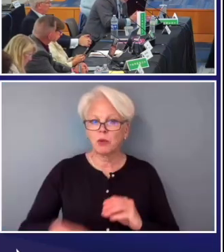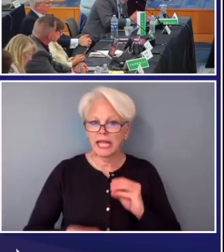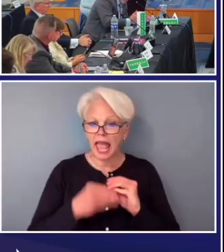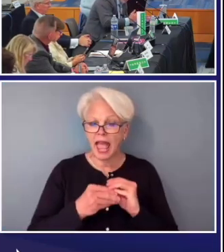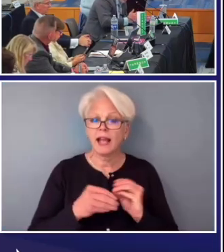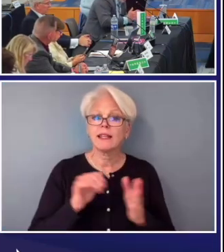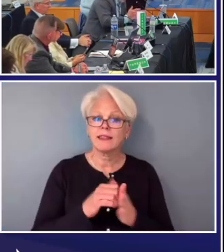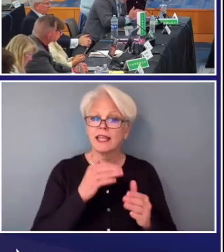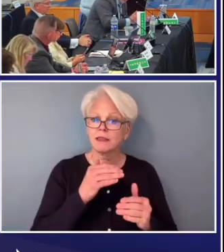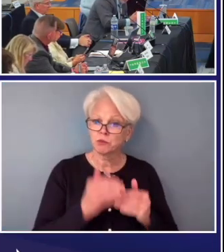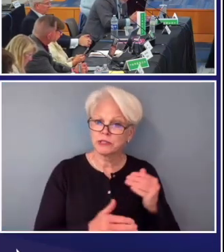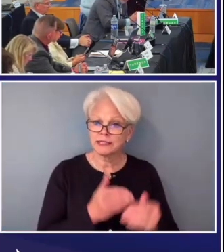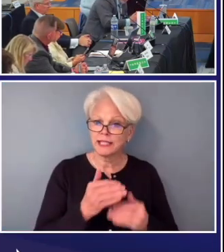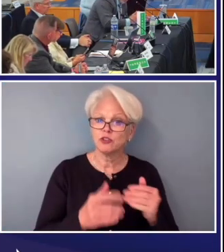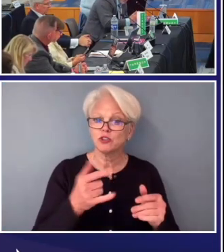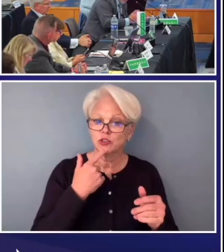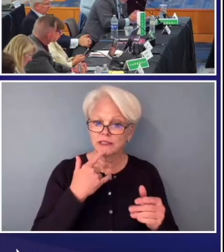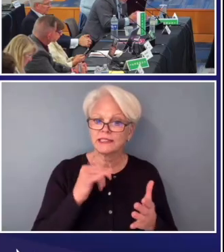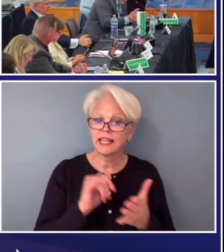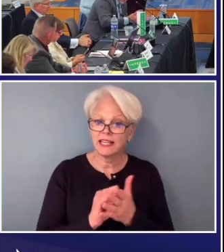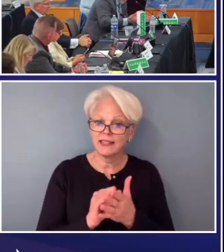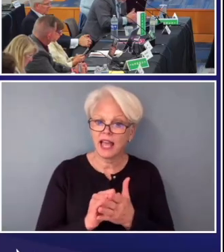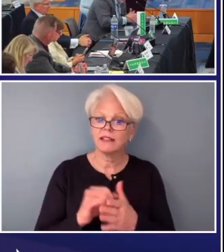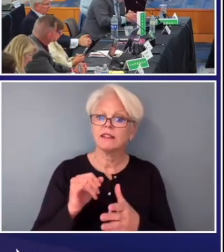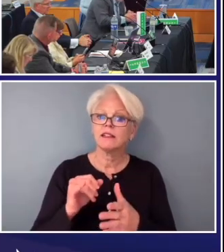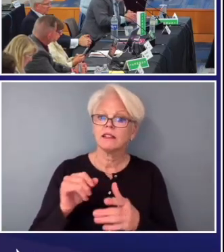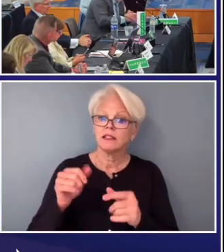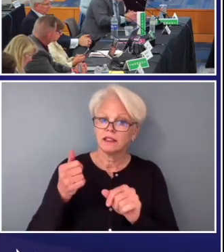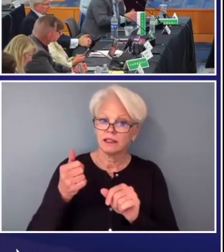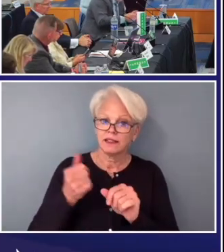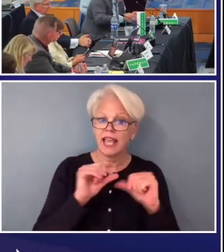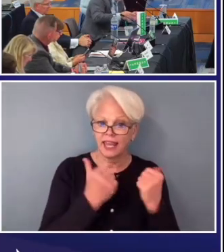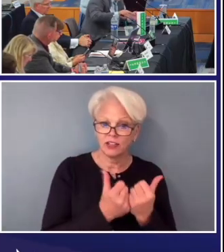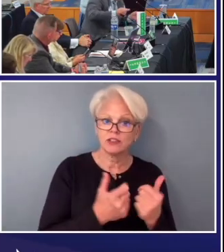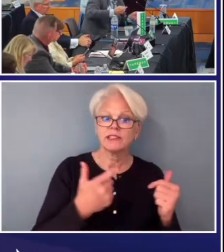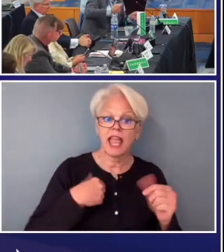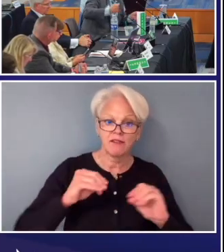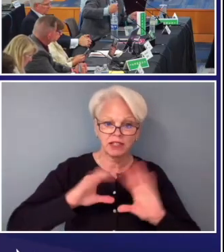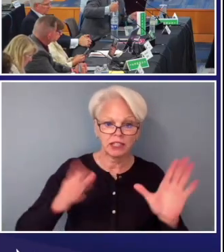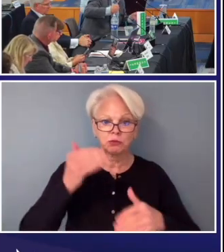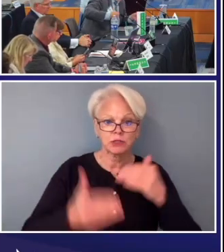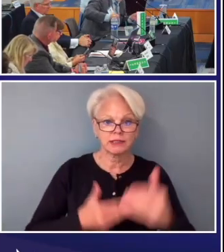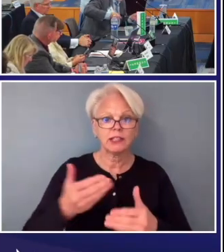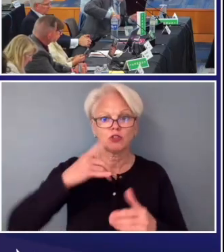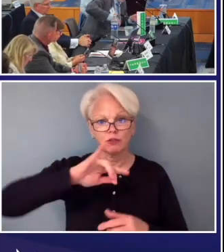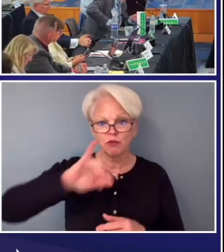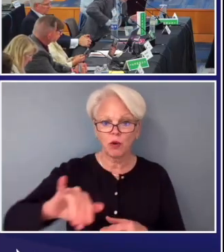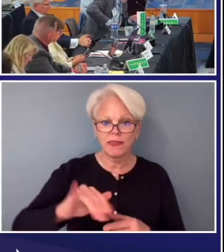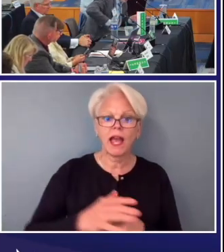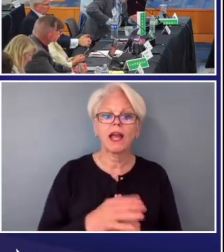that for each institution that they supervise. And also he acquired that the institutions